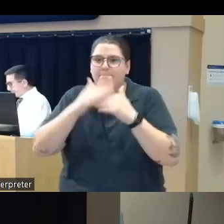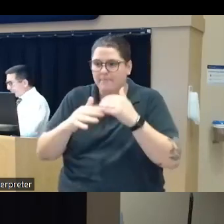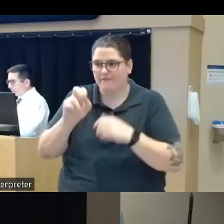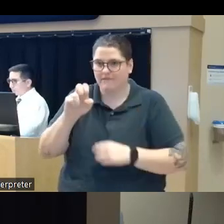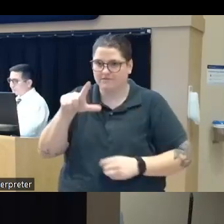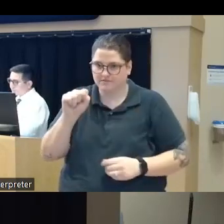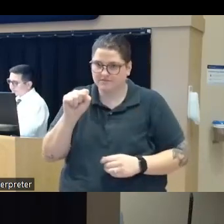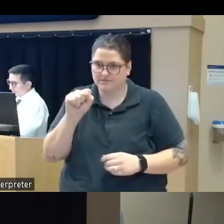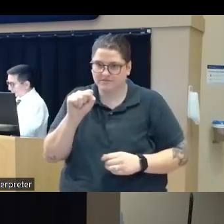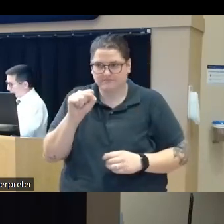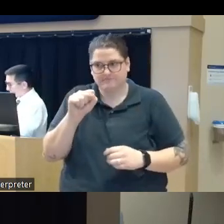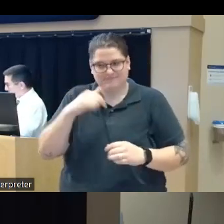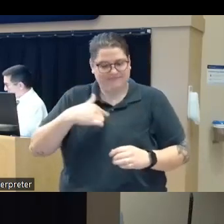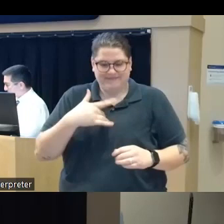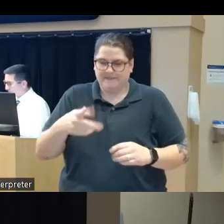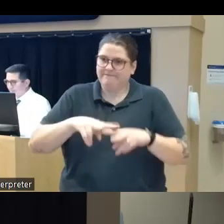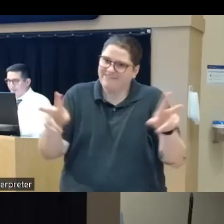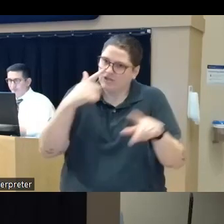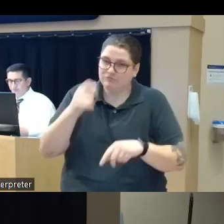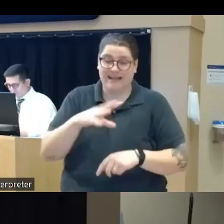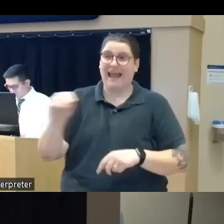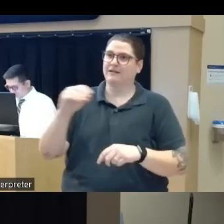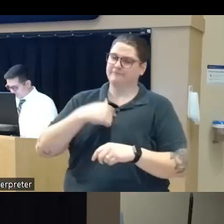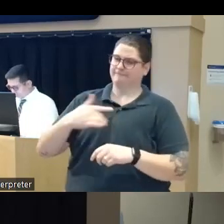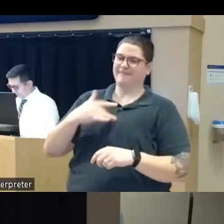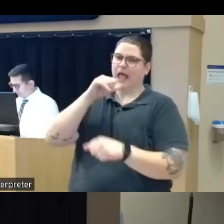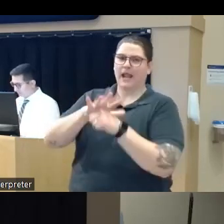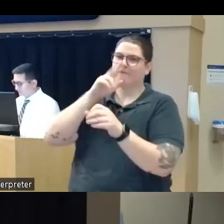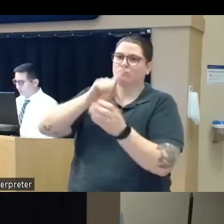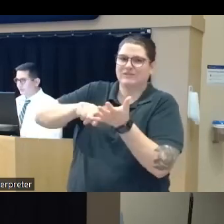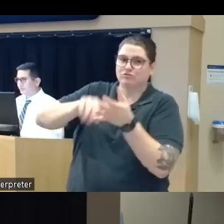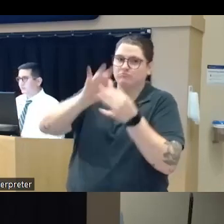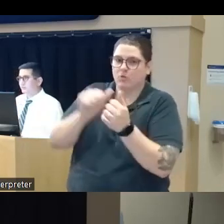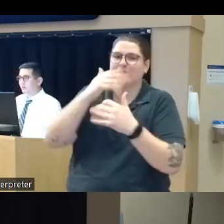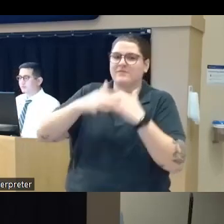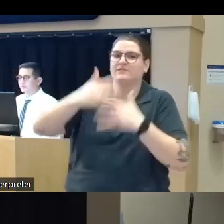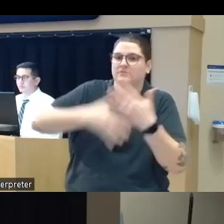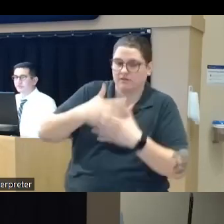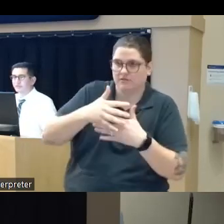really interesting and understudied in psychiatric disorders depression actually probably does a